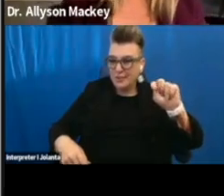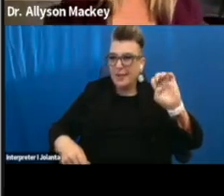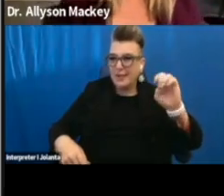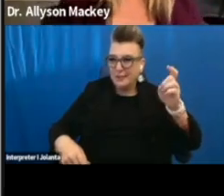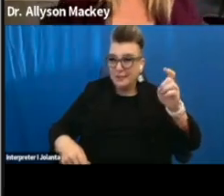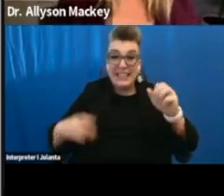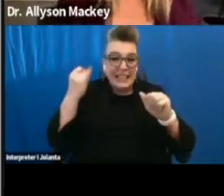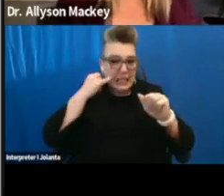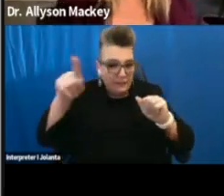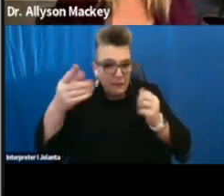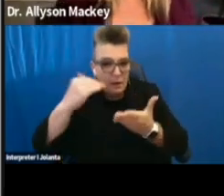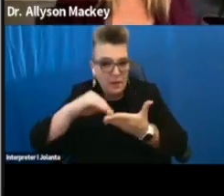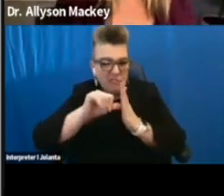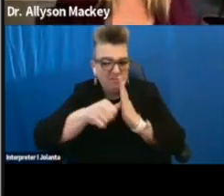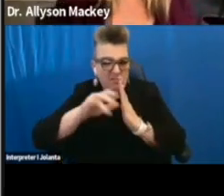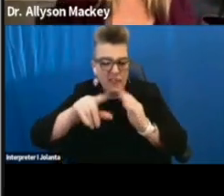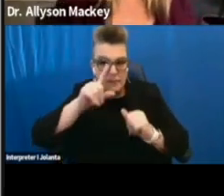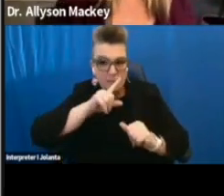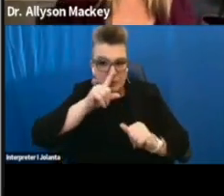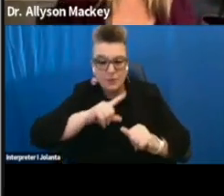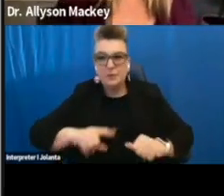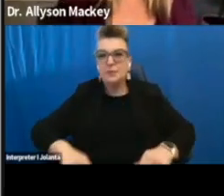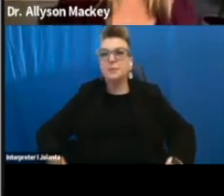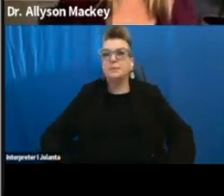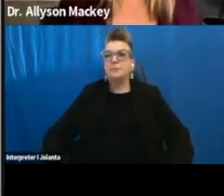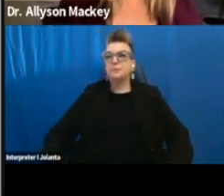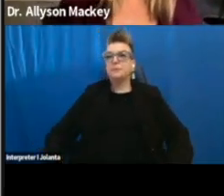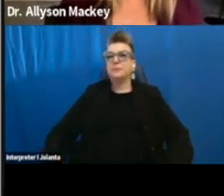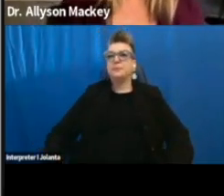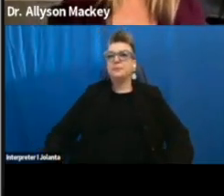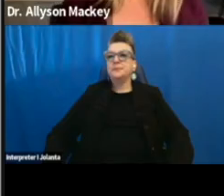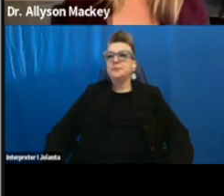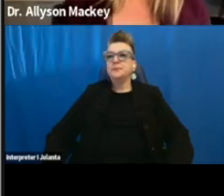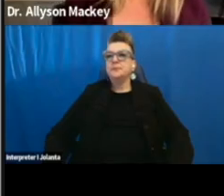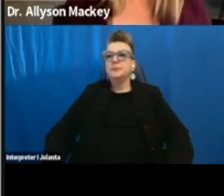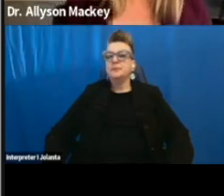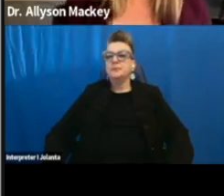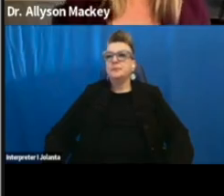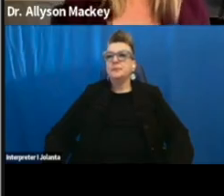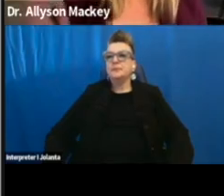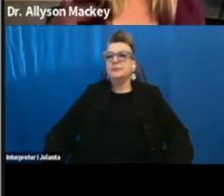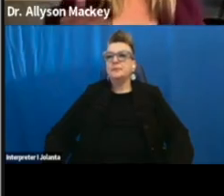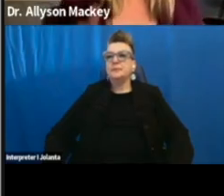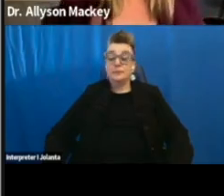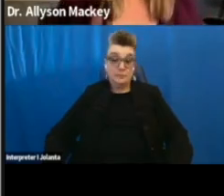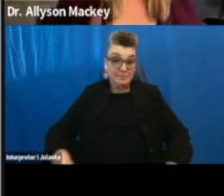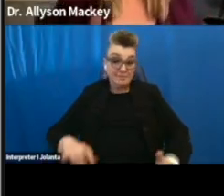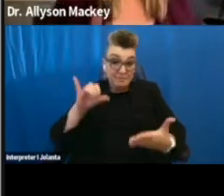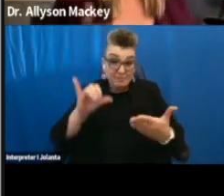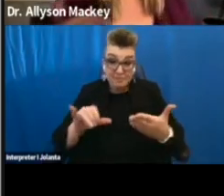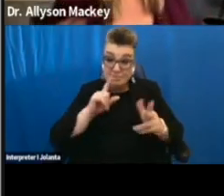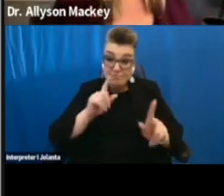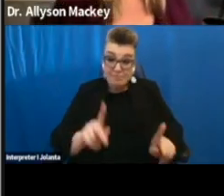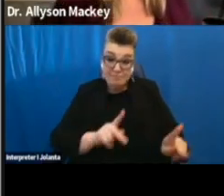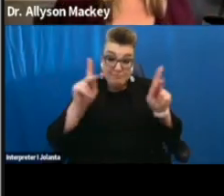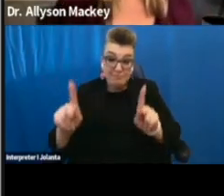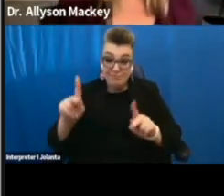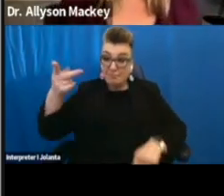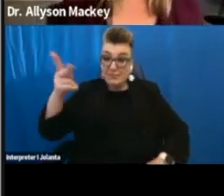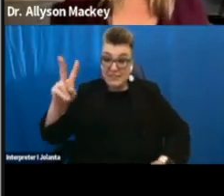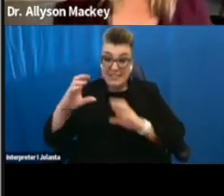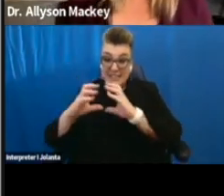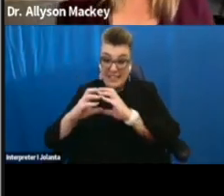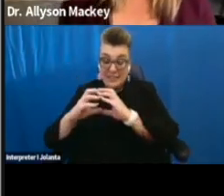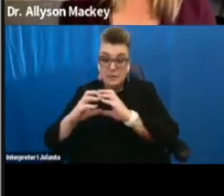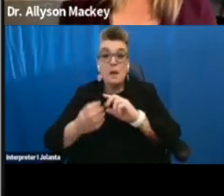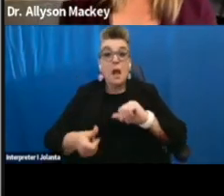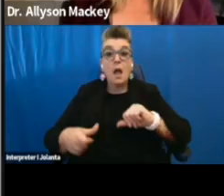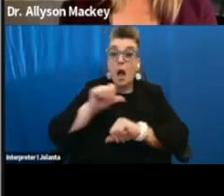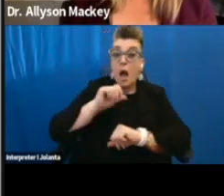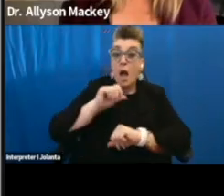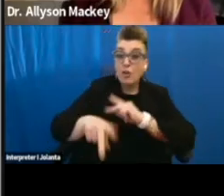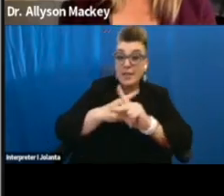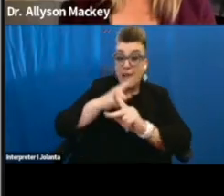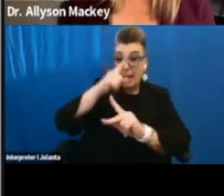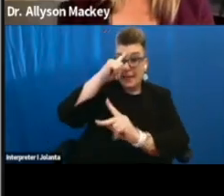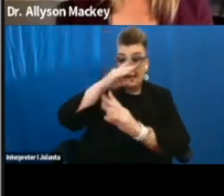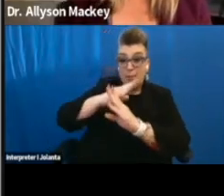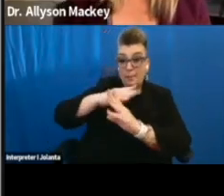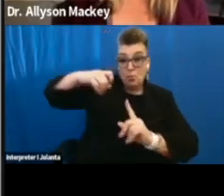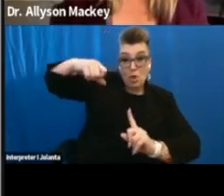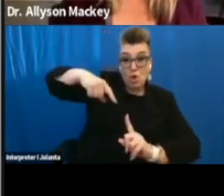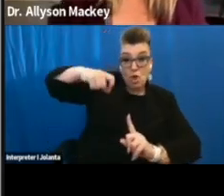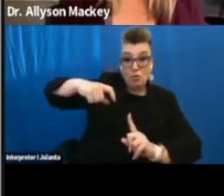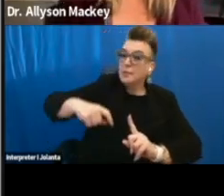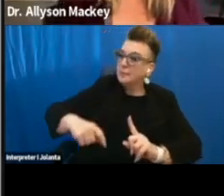data this is true for PV cells it's not true for other types of inhibitory neurons